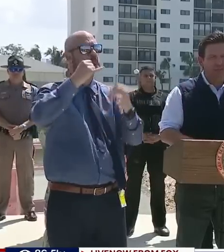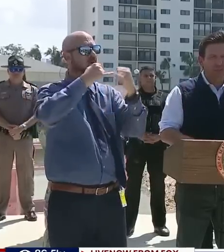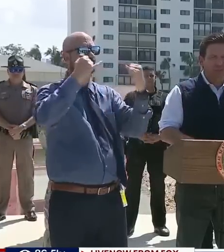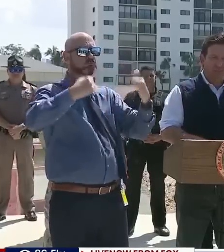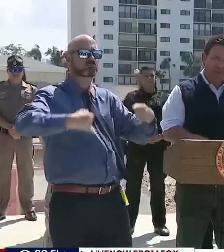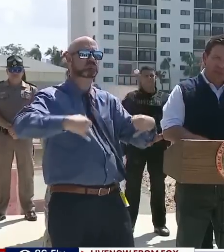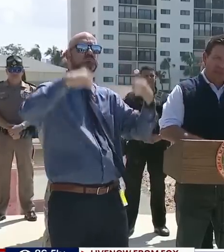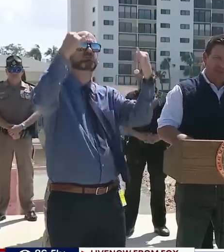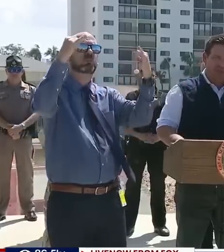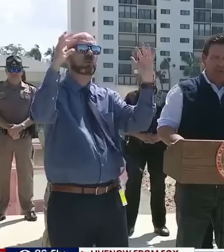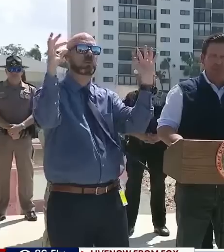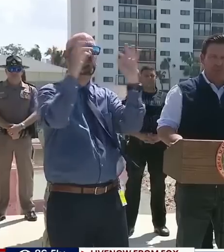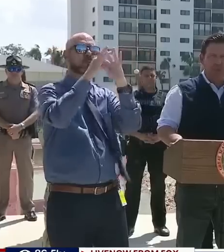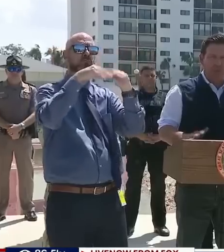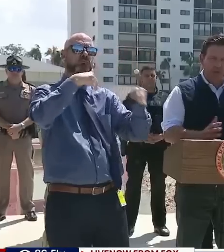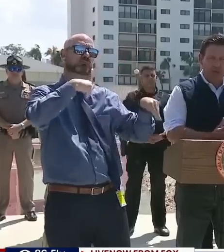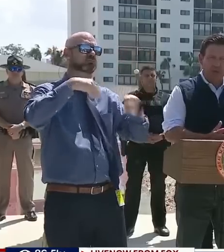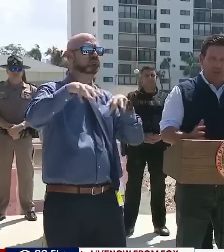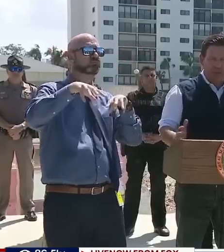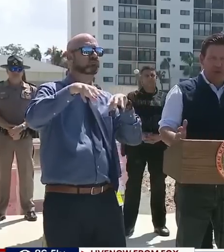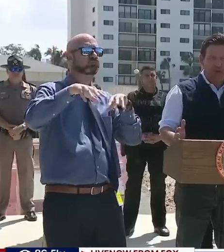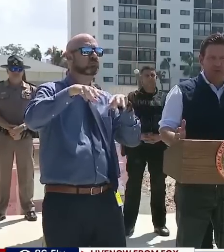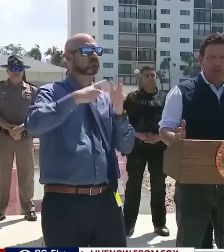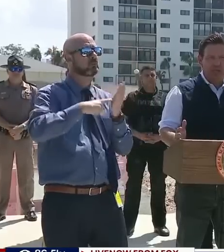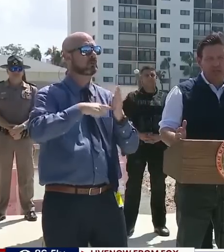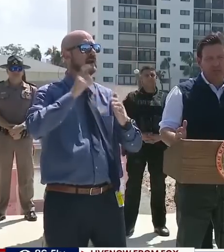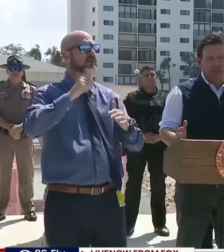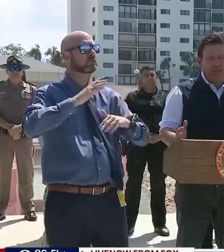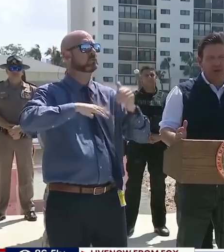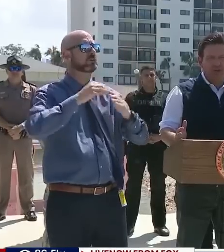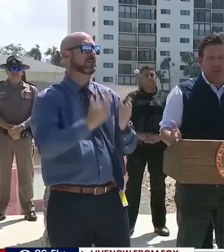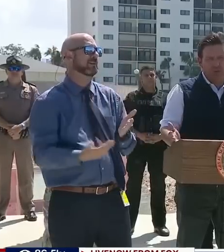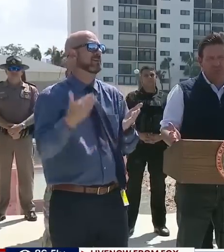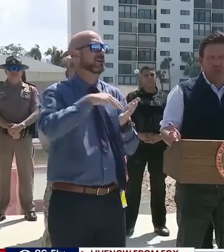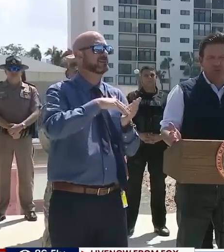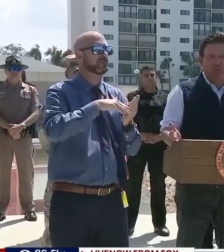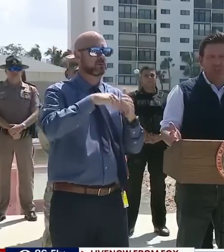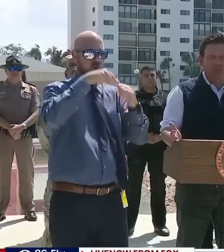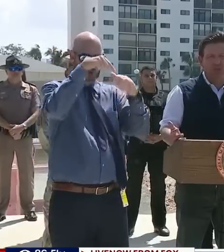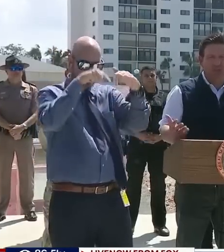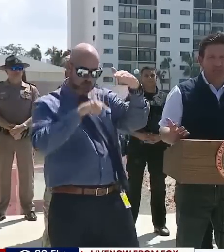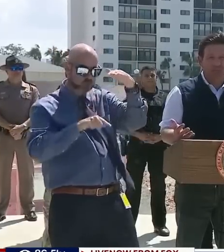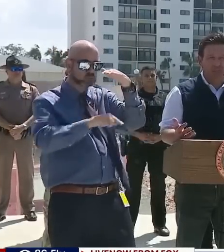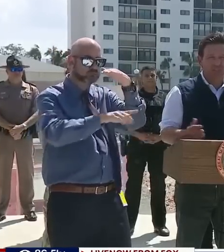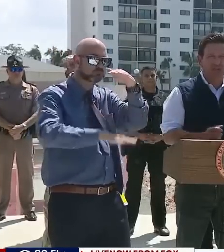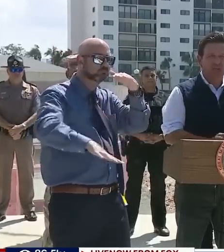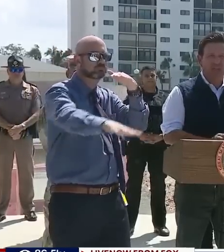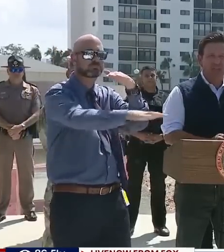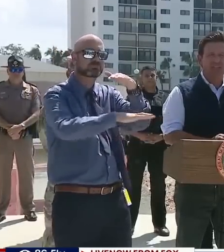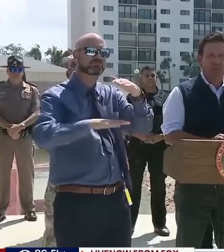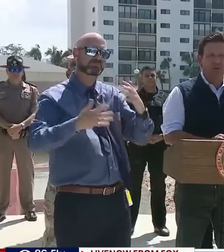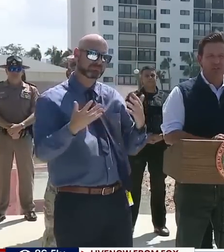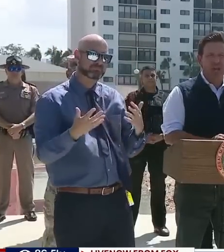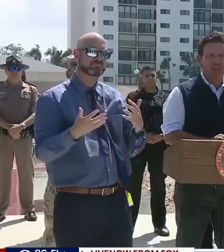no debris. That's relatively easy for them to go in fix the pole. fix the line and reconnect. Sometimes you'll have to